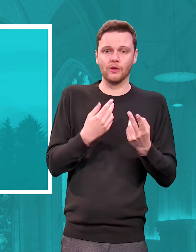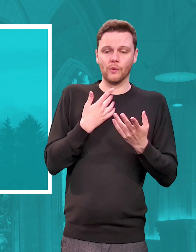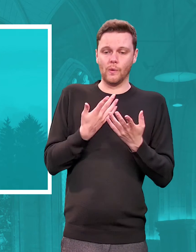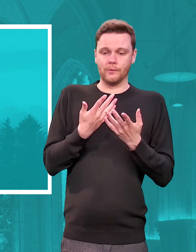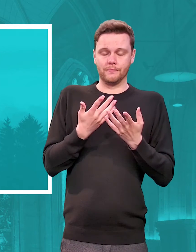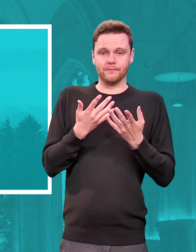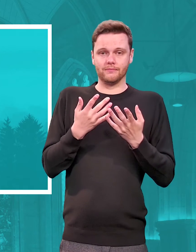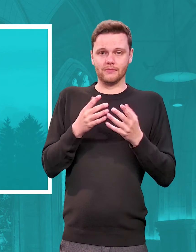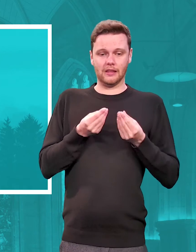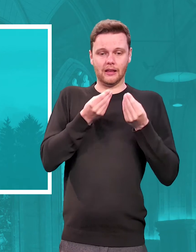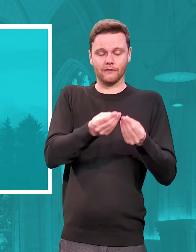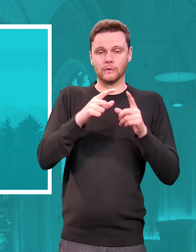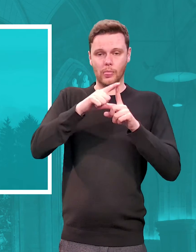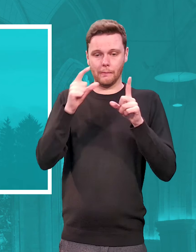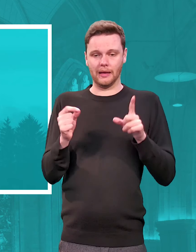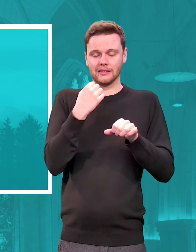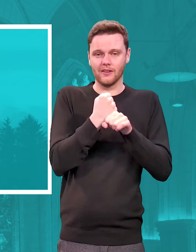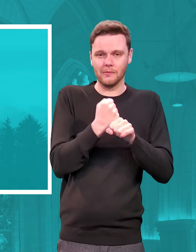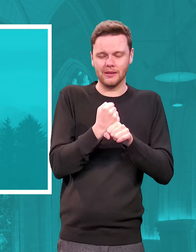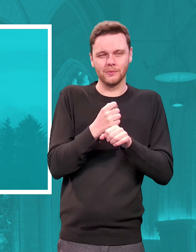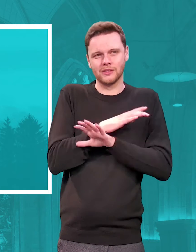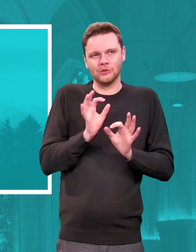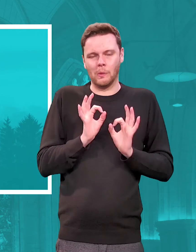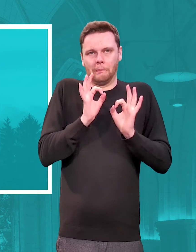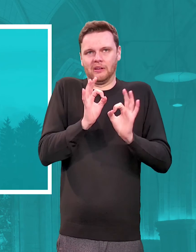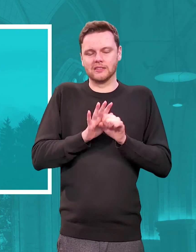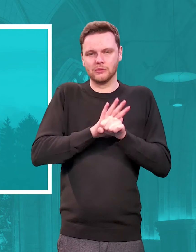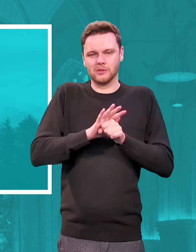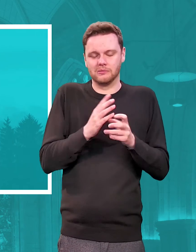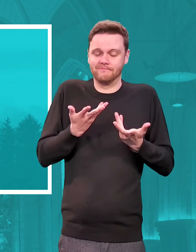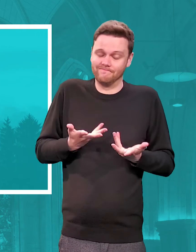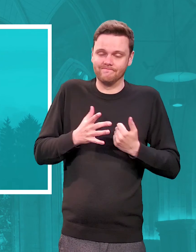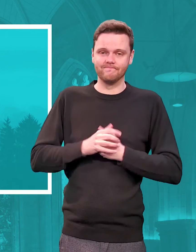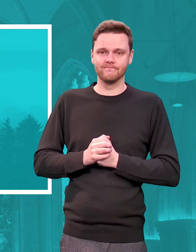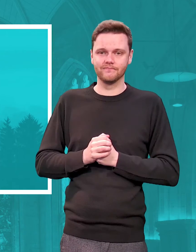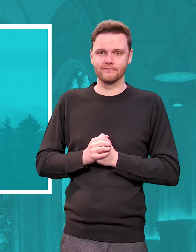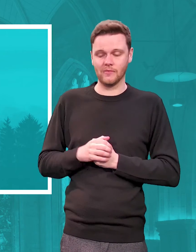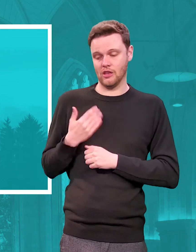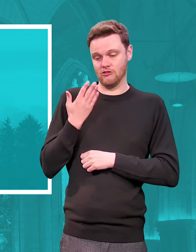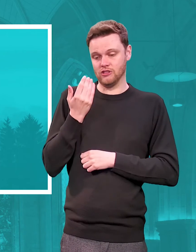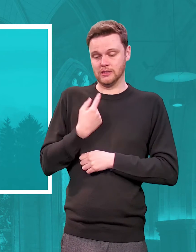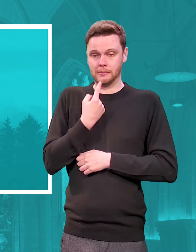to the Pakistani government. In recent months we have again signalled to the Assembly Trustees that we might very soon